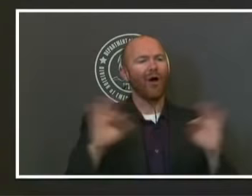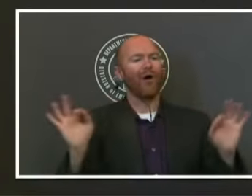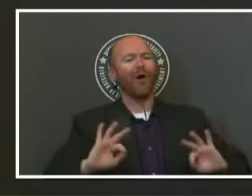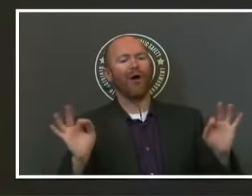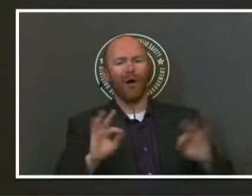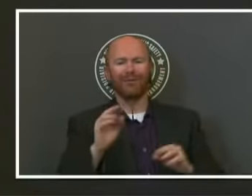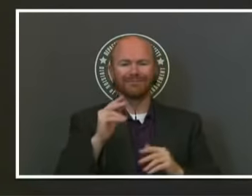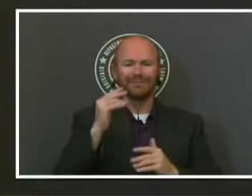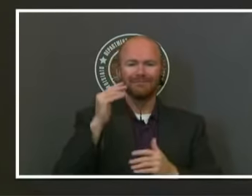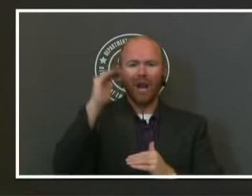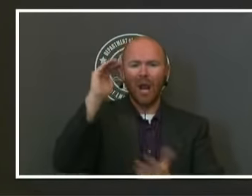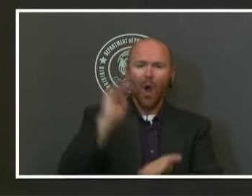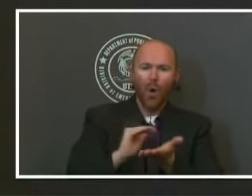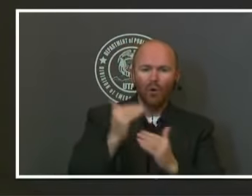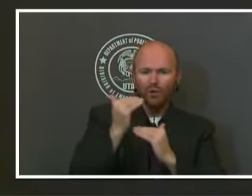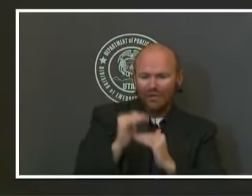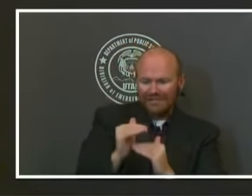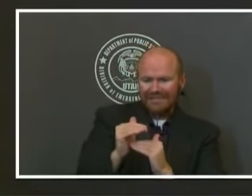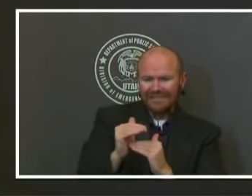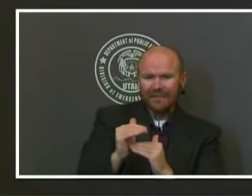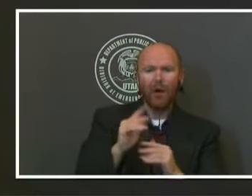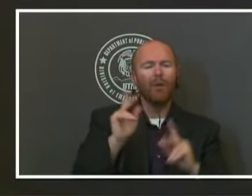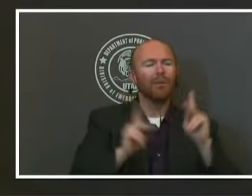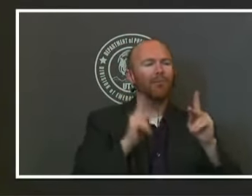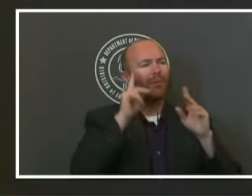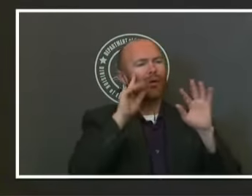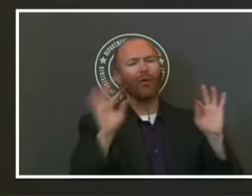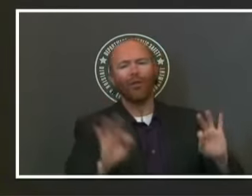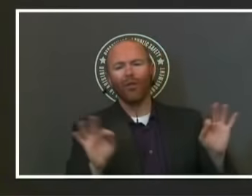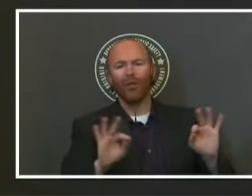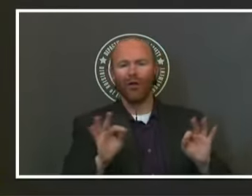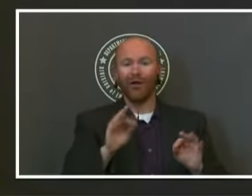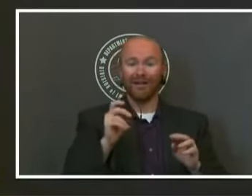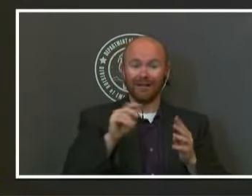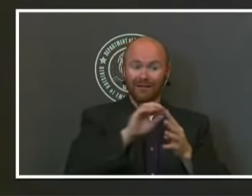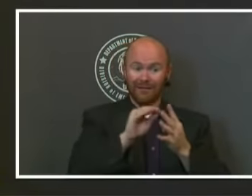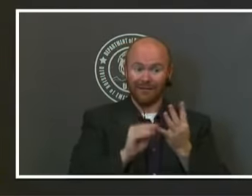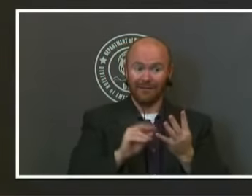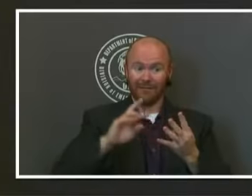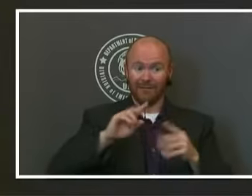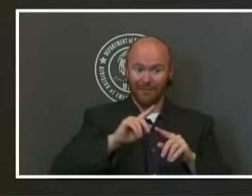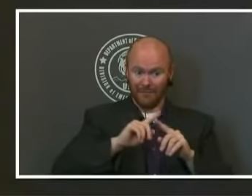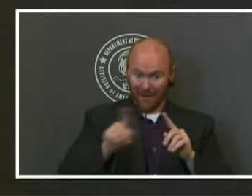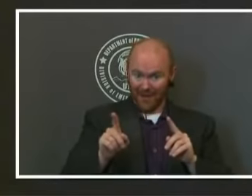add to the public at large